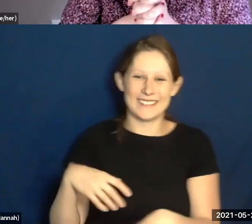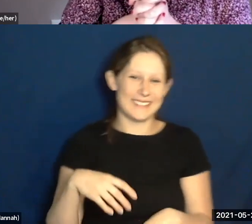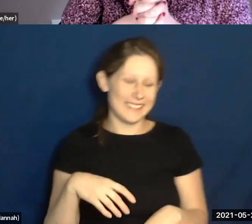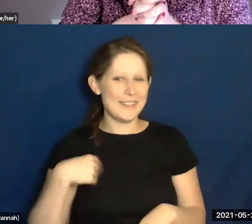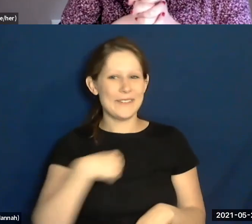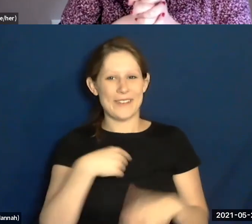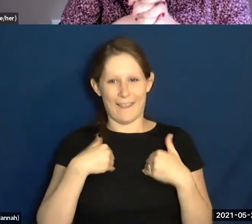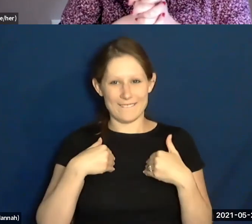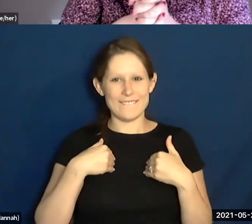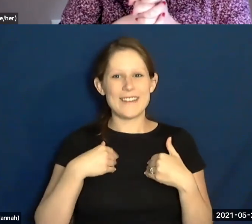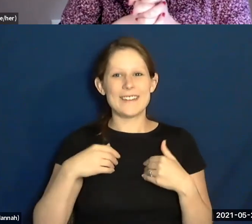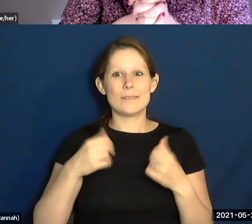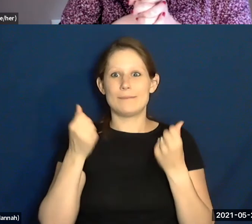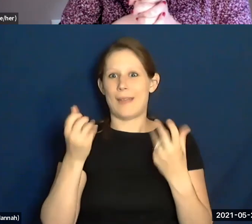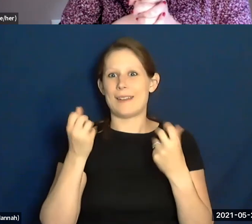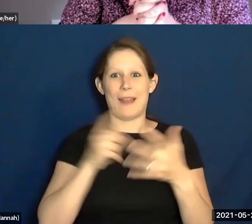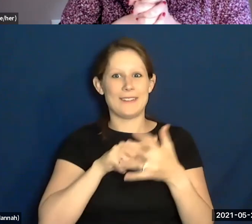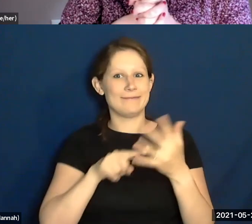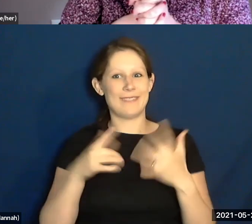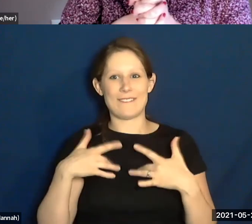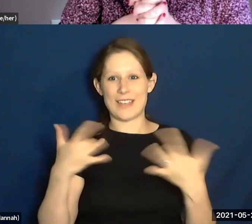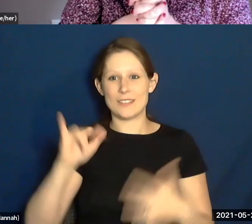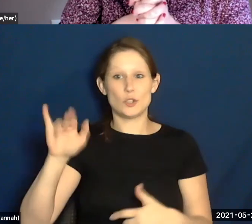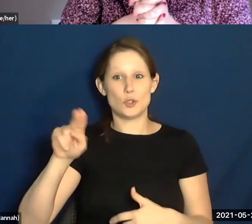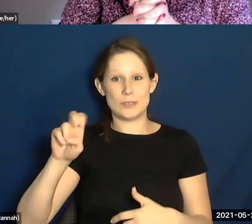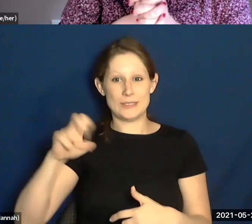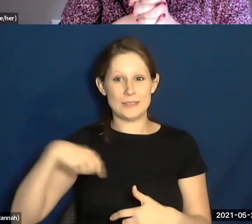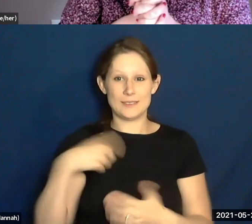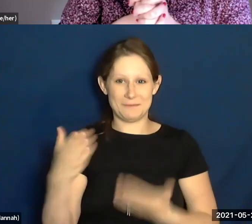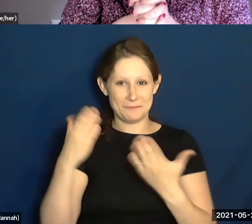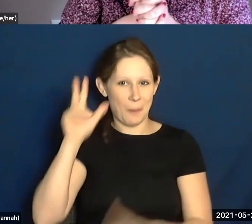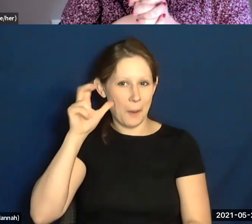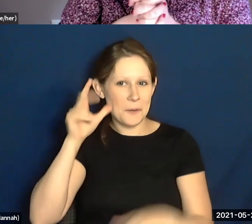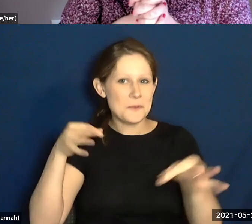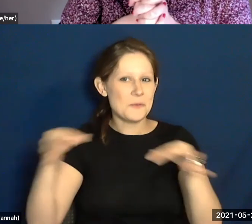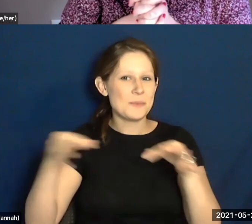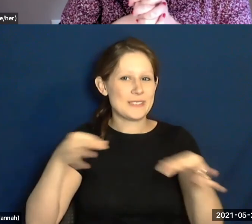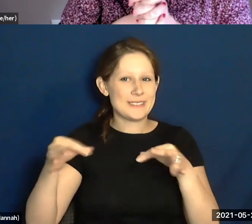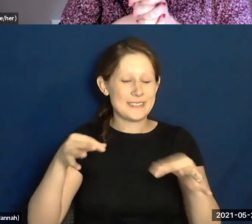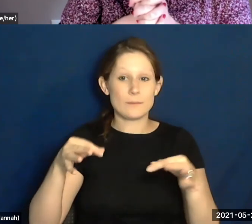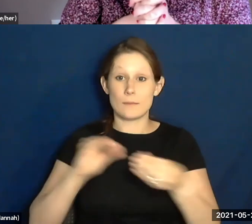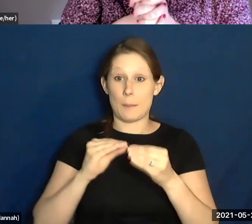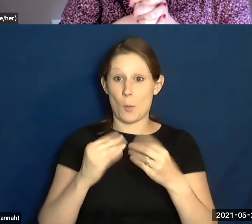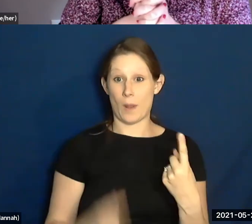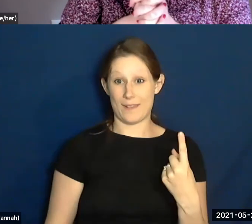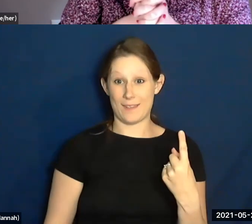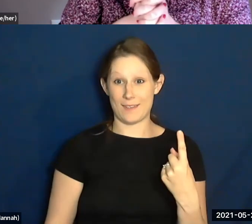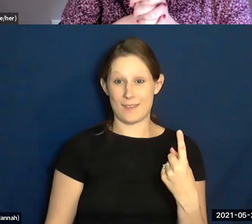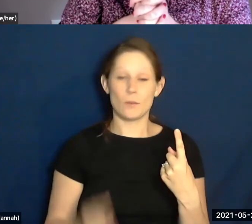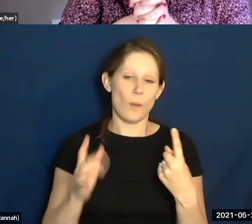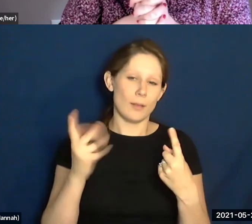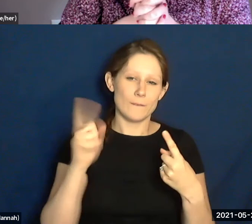We have a ton of events in June, where we offer audio description. One, Shakespeare festival,